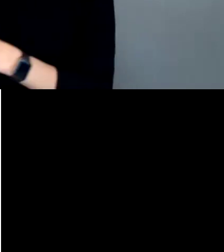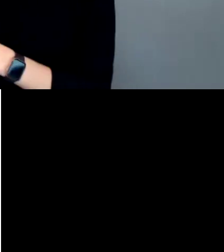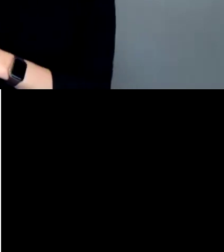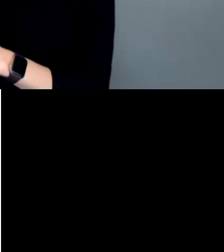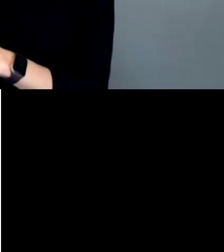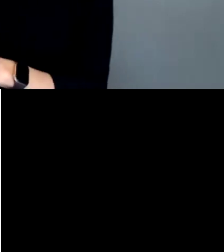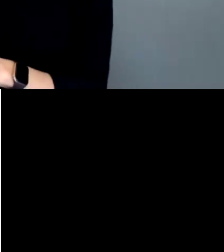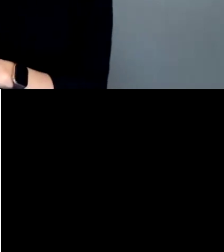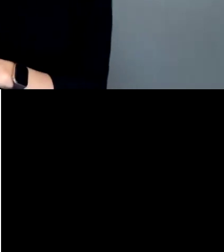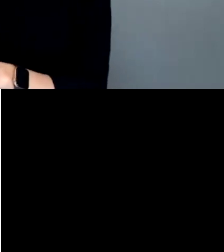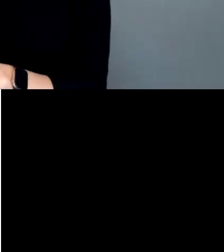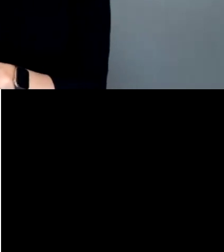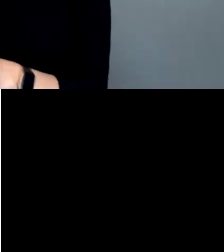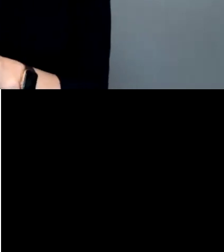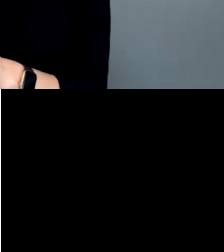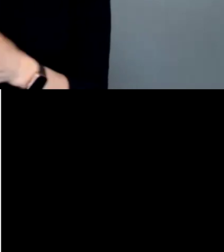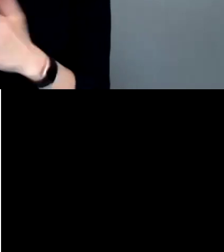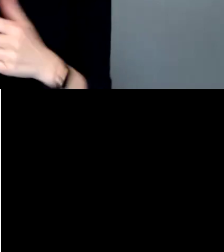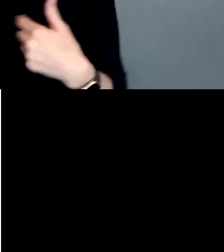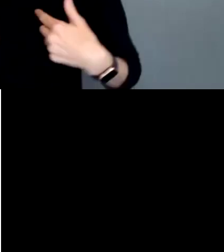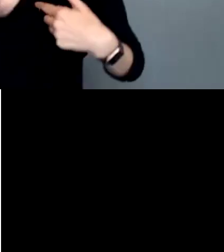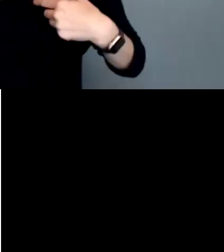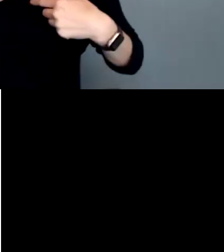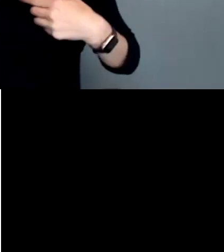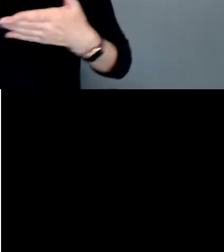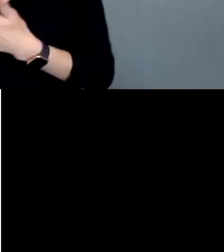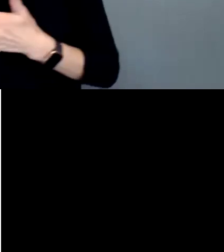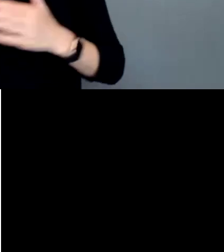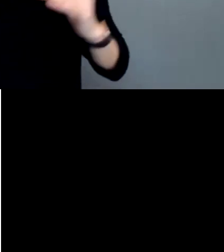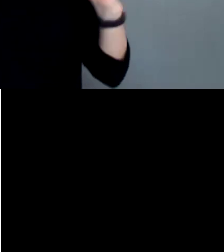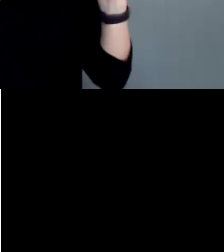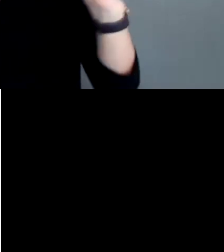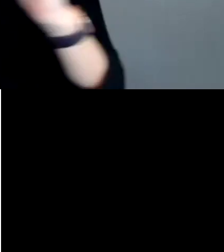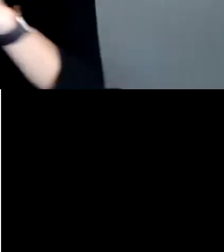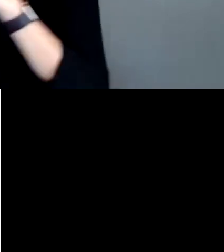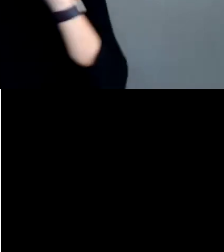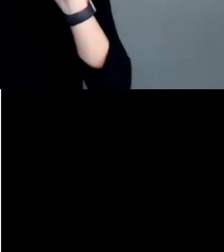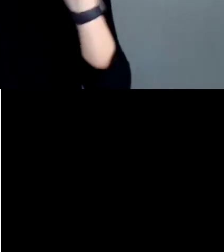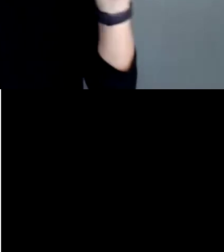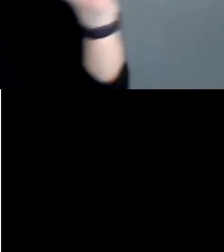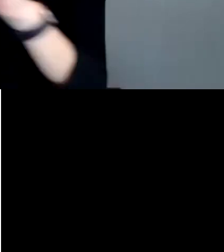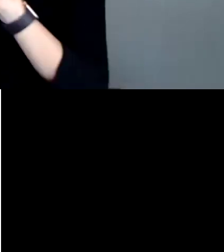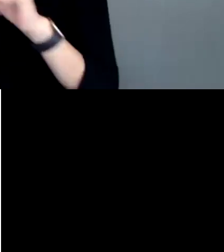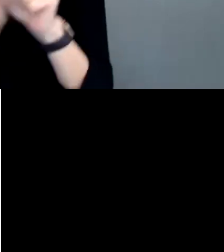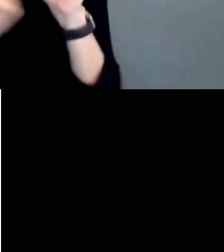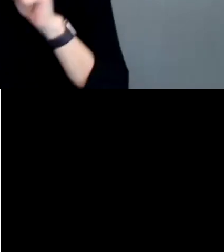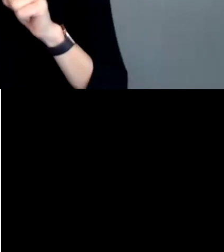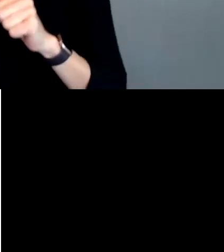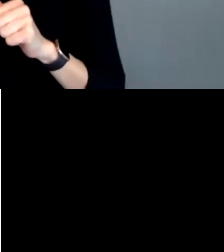gives us the opportunity to treat everyone with dignity and respect, and so I hope that s something that everyone put a pin in.